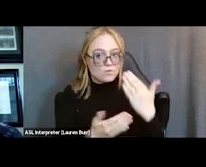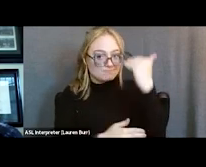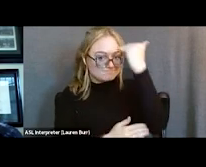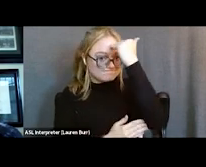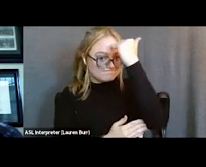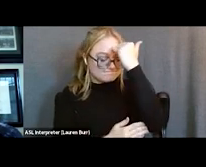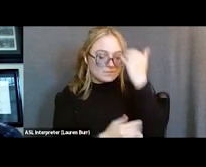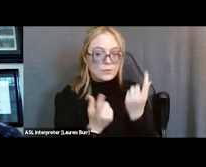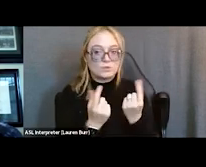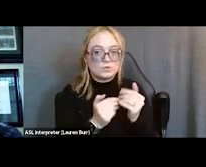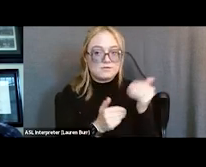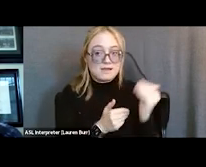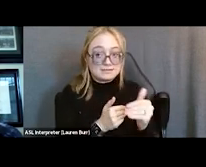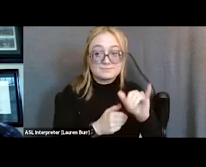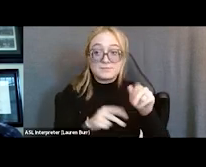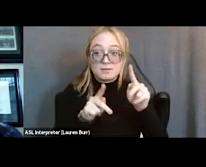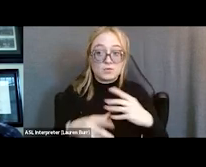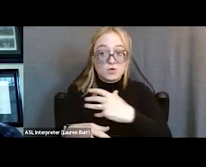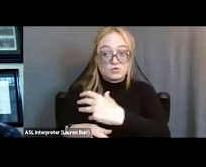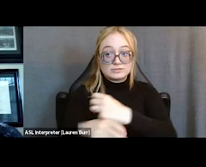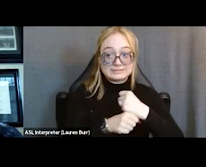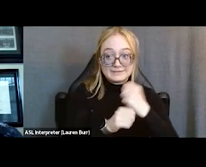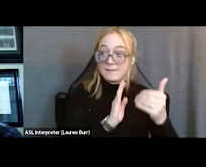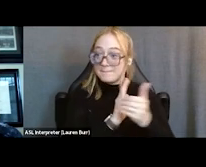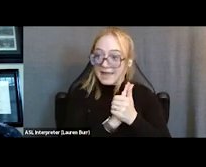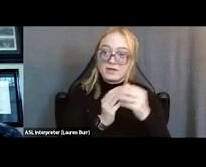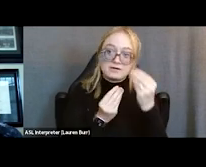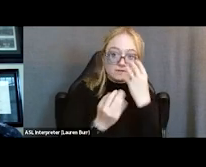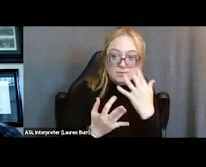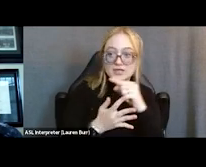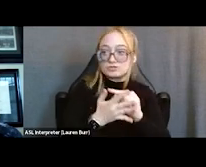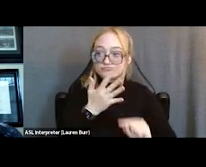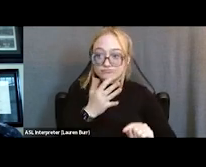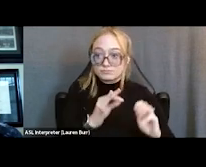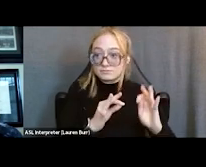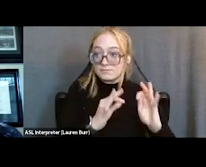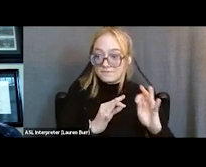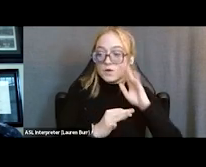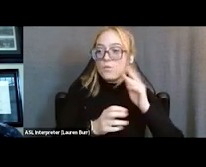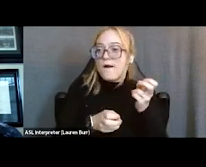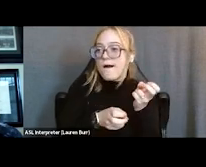And once that person receive that package receives my information, they actually upload the application